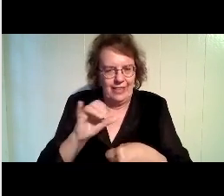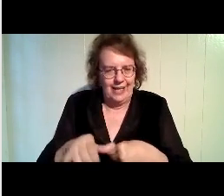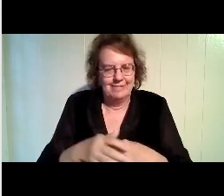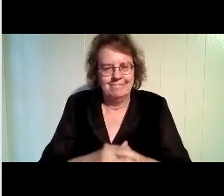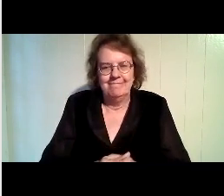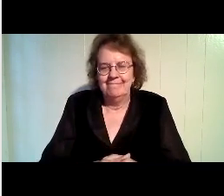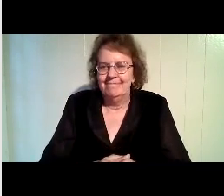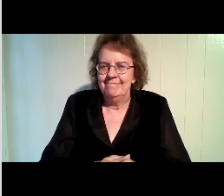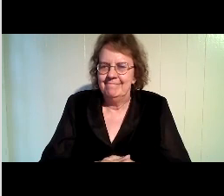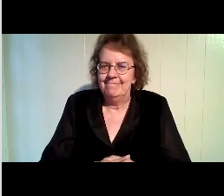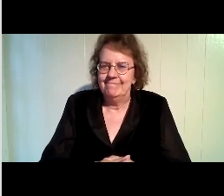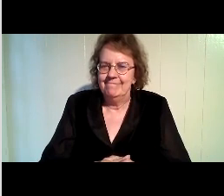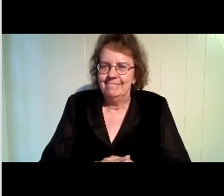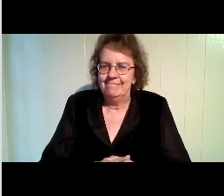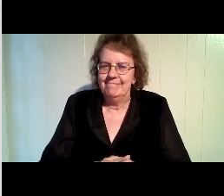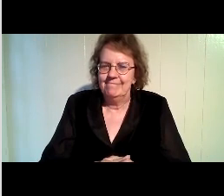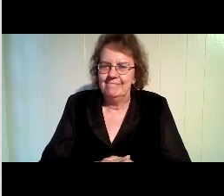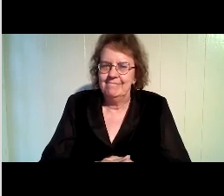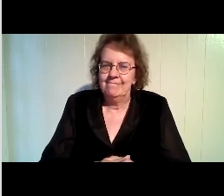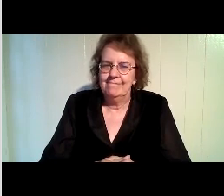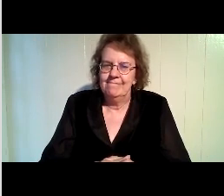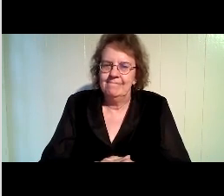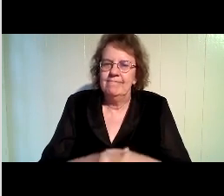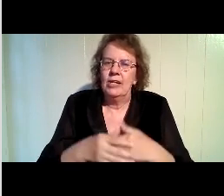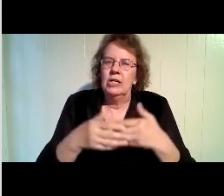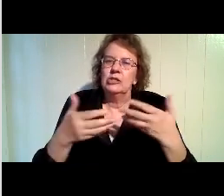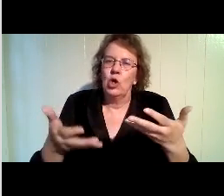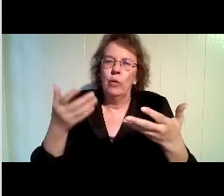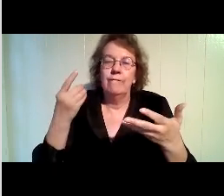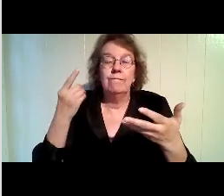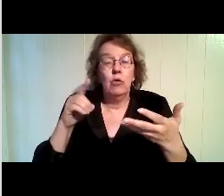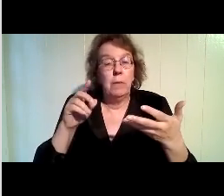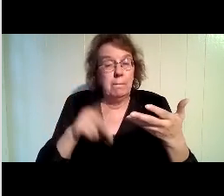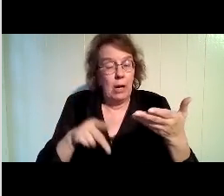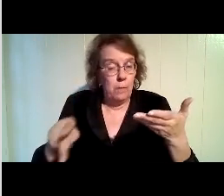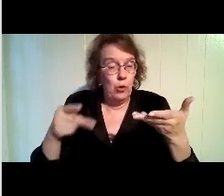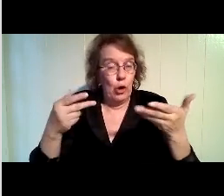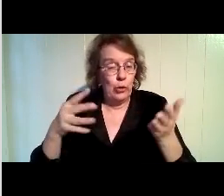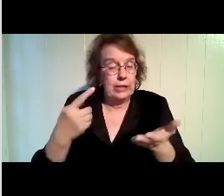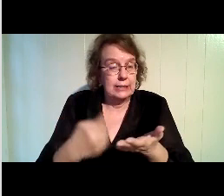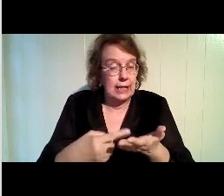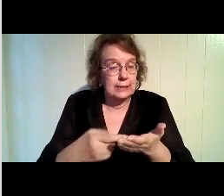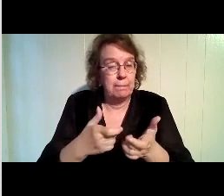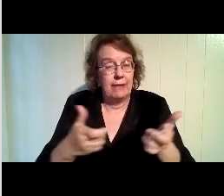So. For PowerPoint, we've already discussed the big things you want to keep in mind as far as